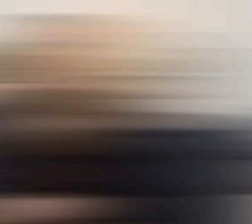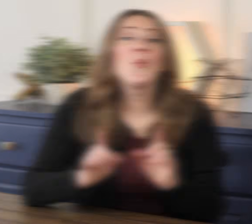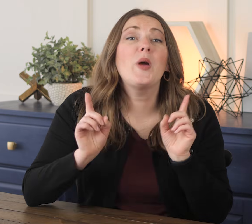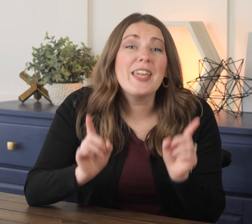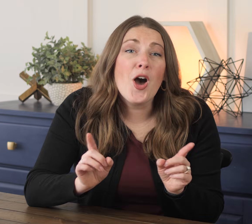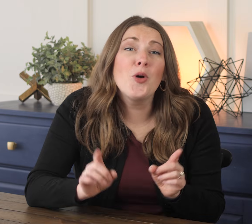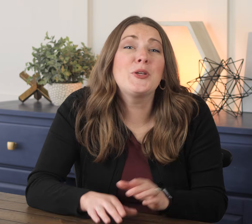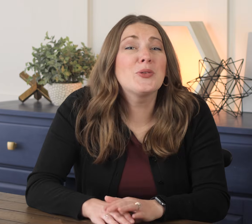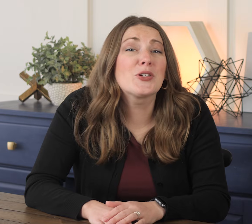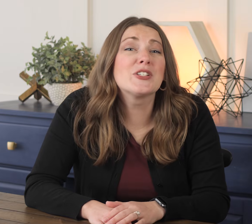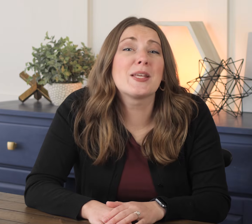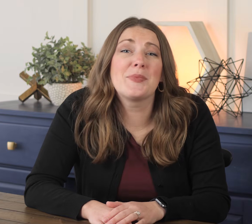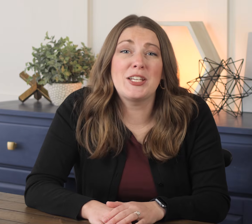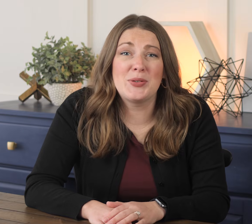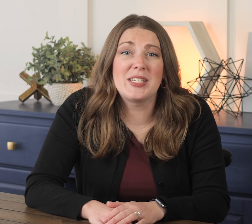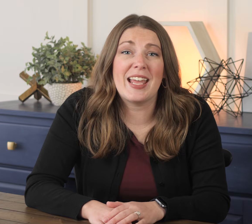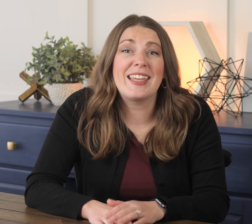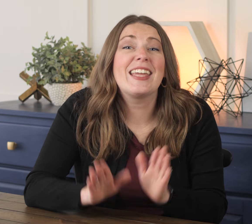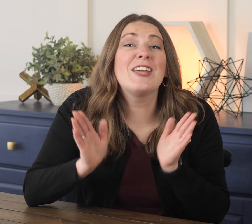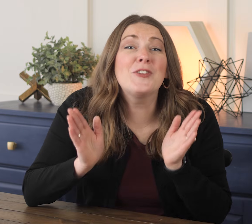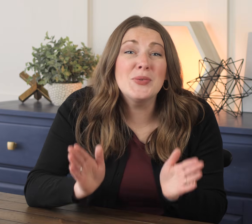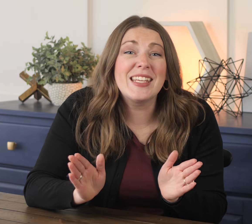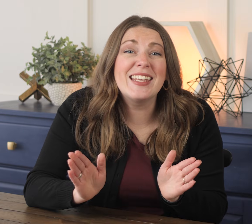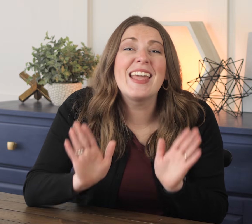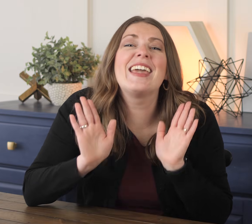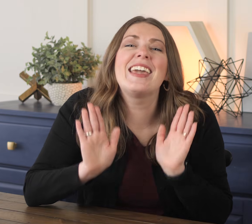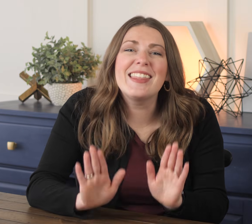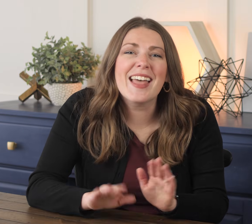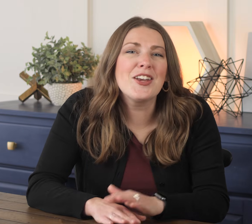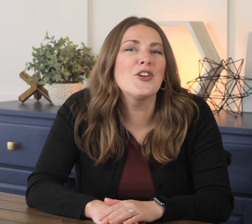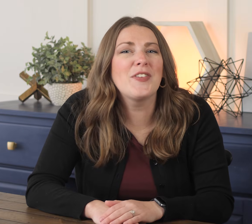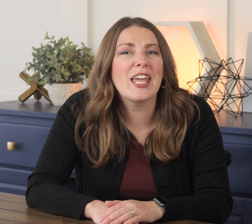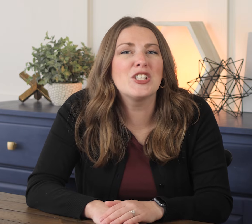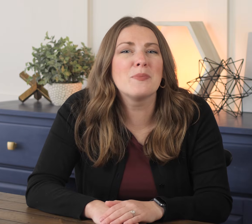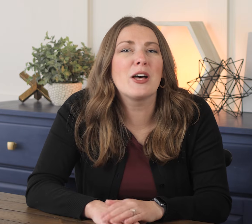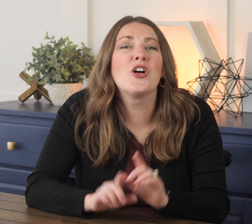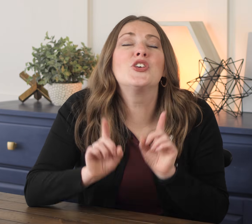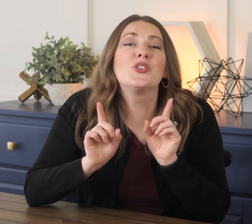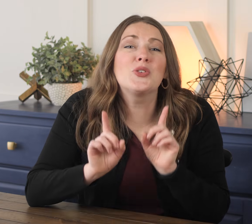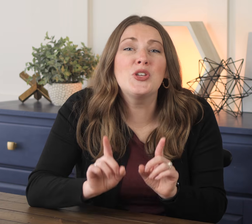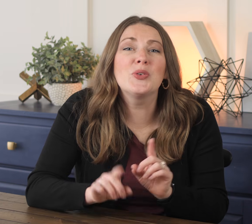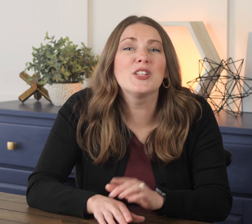We hope you learned something new today. If you did, hit that notification bell so you